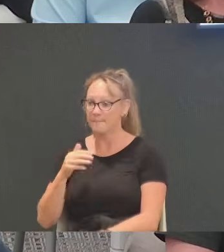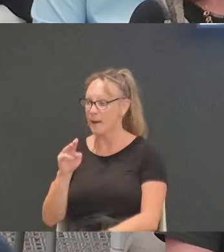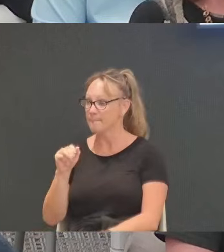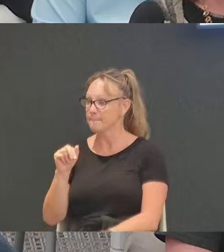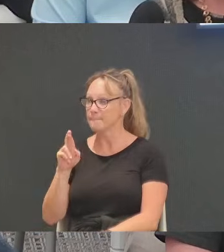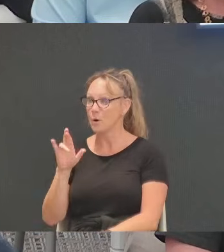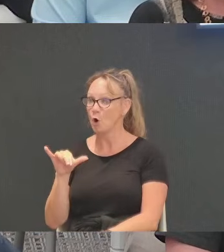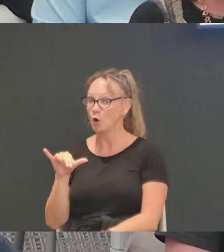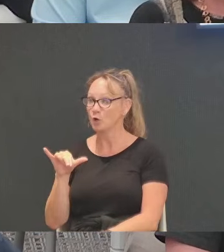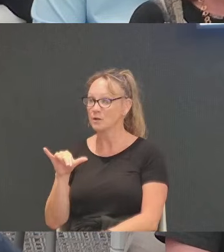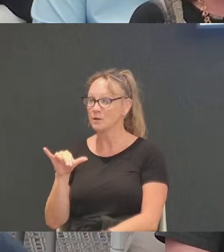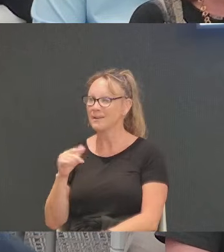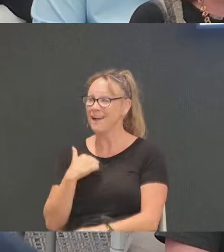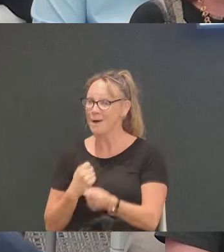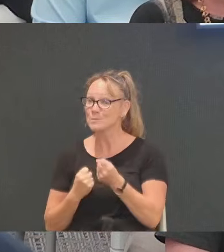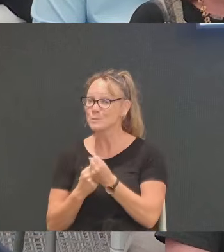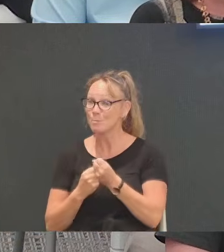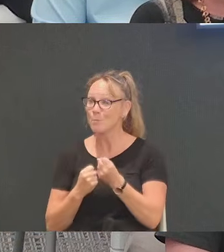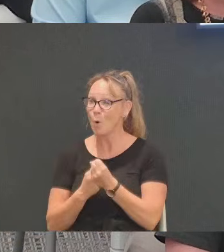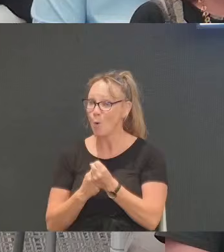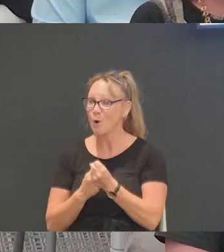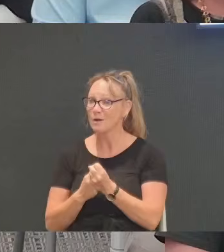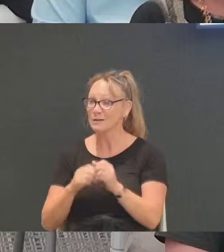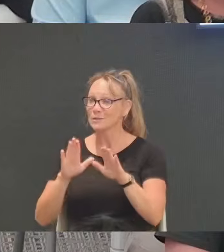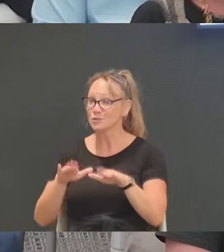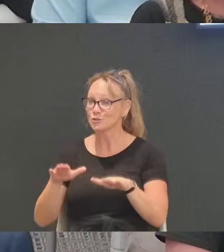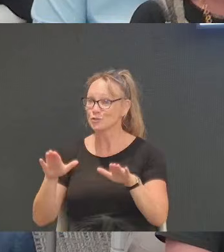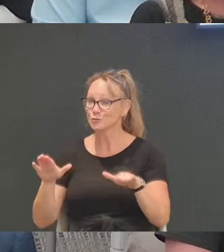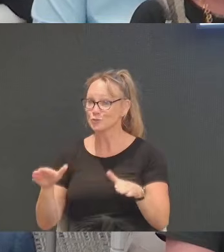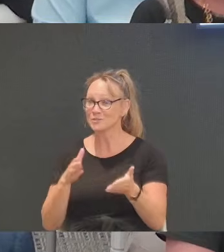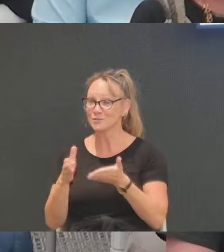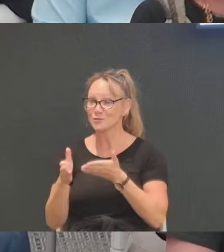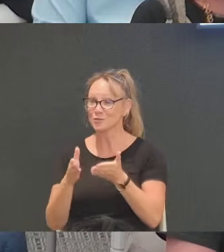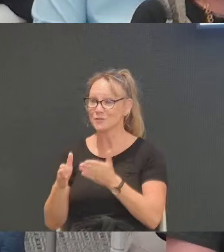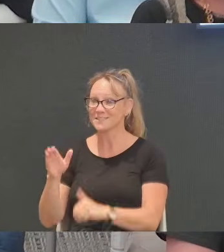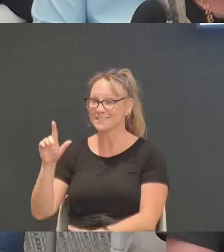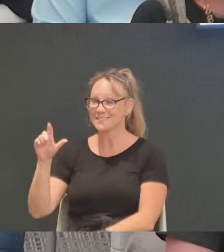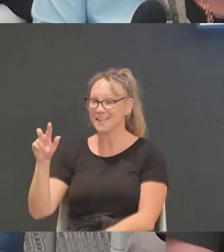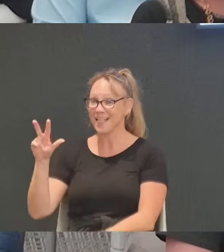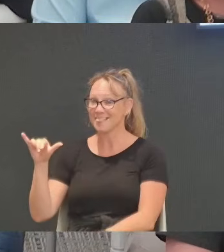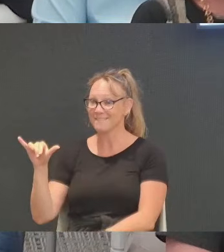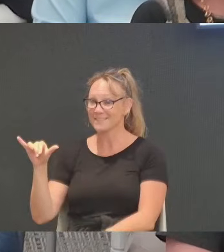here in support of the children's services levy. Um, here in a couple different capacities. One,